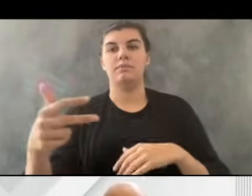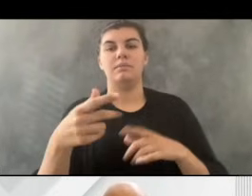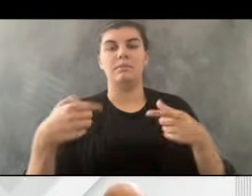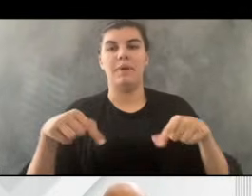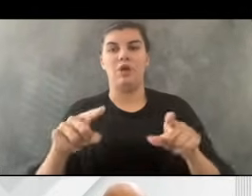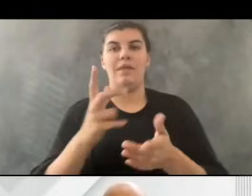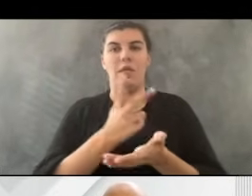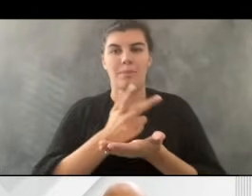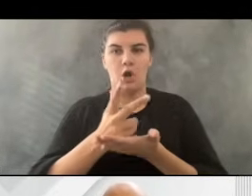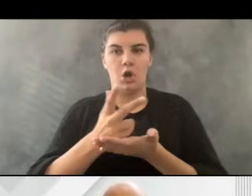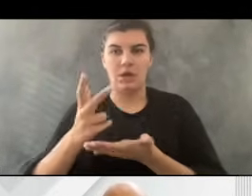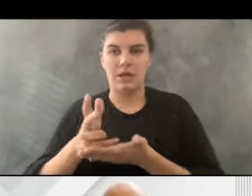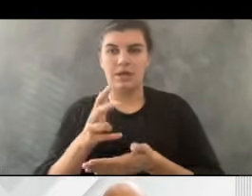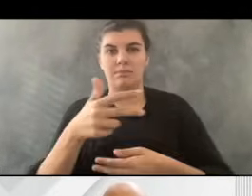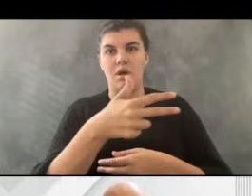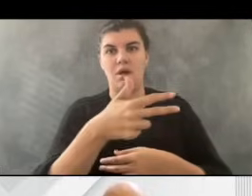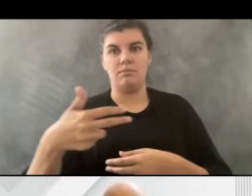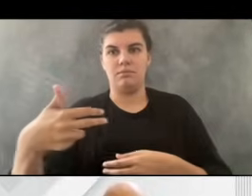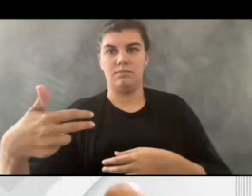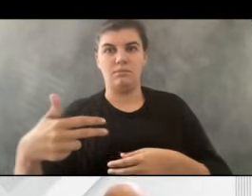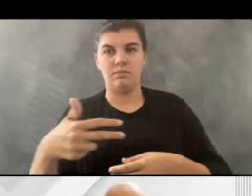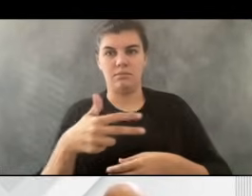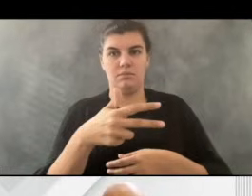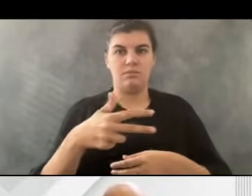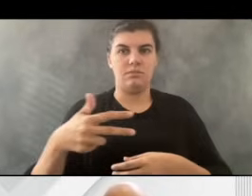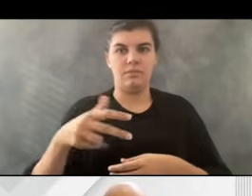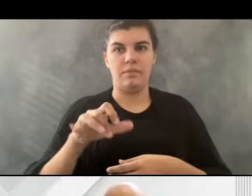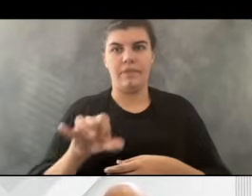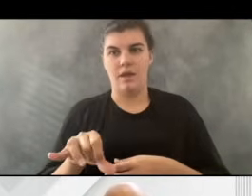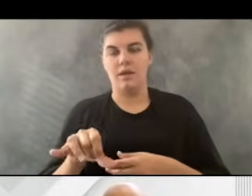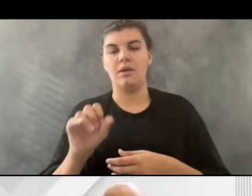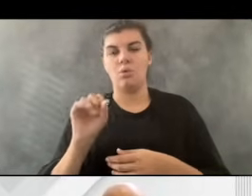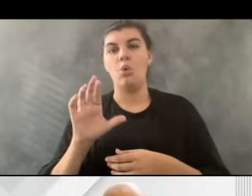mobility device to be able to reach the object you're trying to reach.